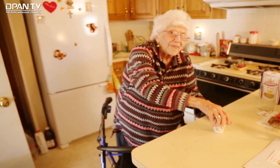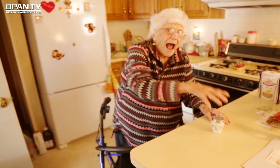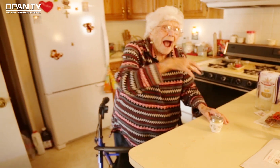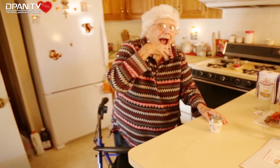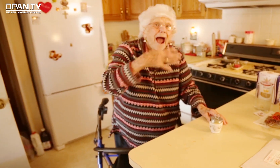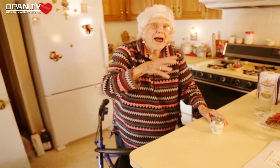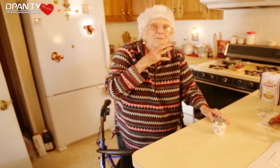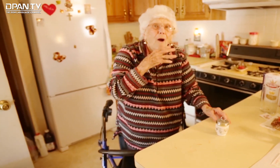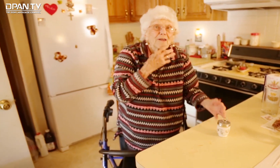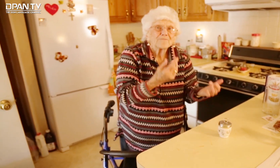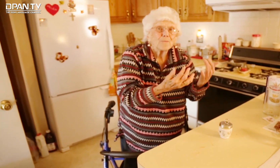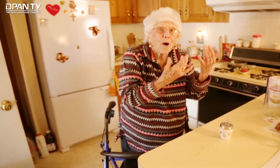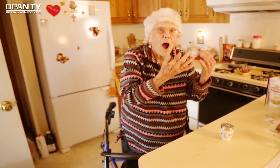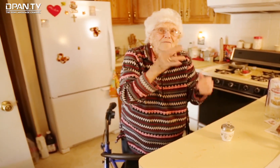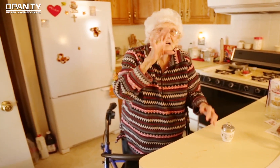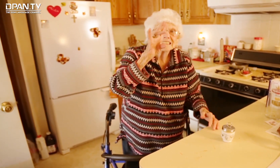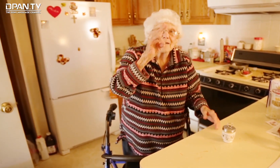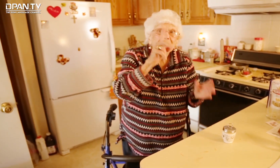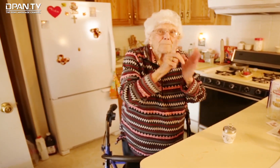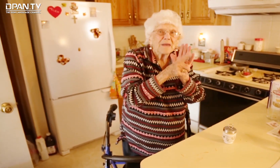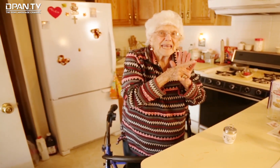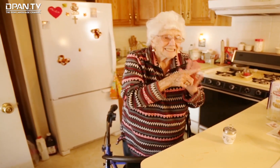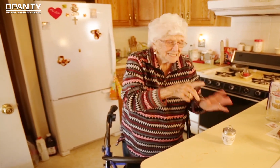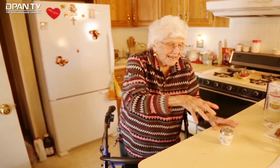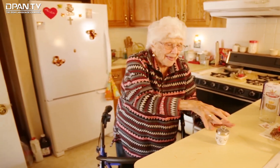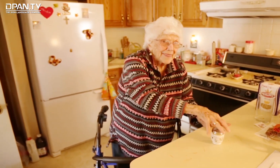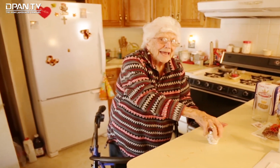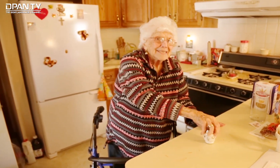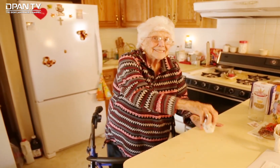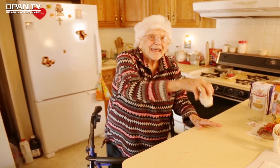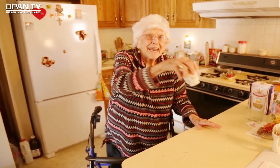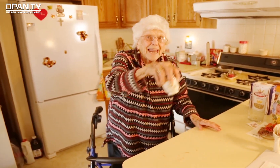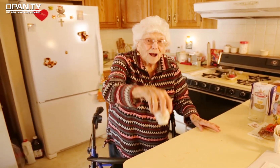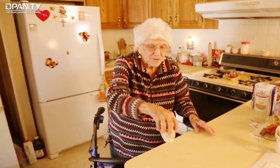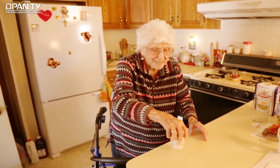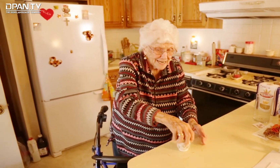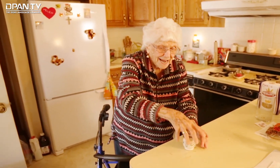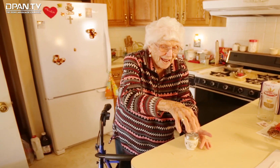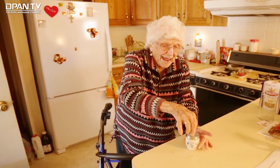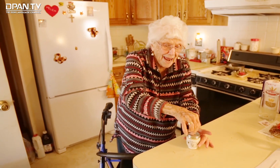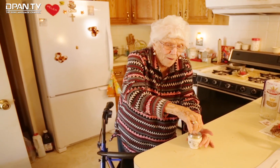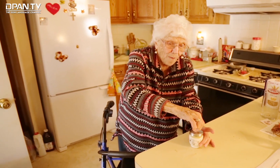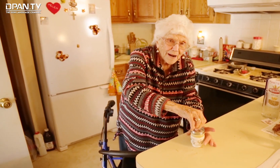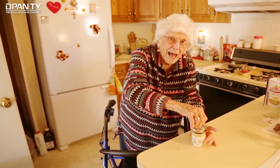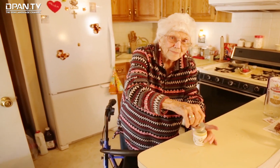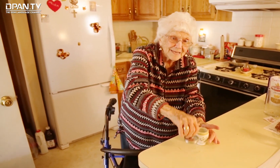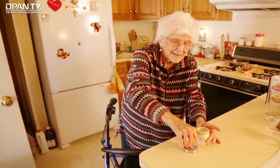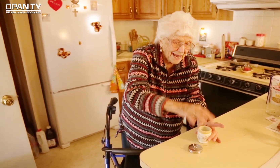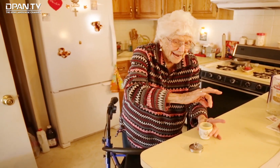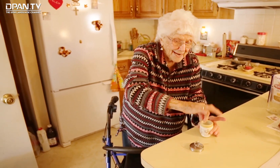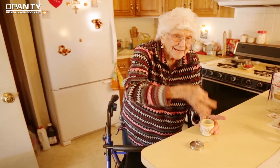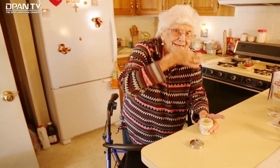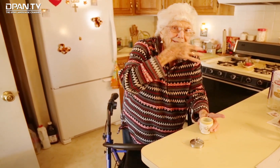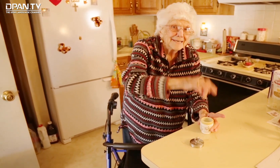Put it in the hot water and boil for 7 minutes. Then take it out and open it up.